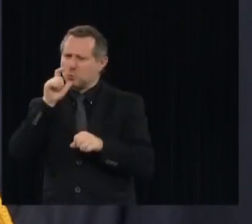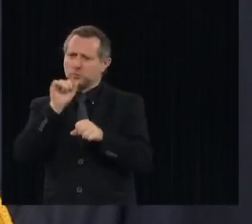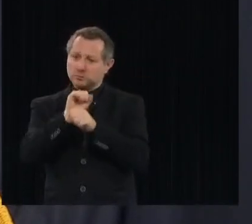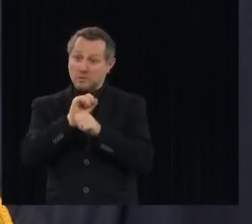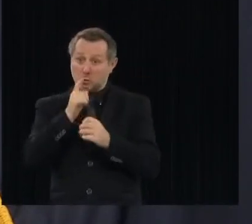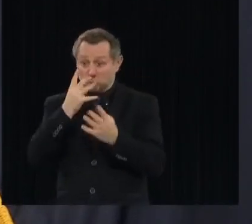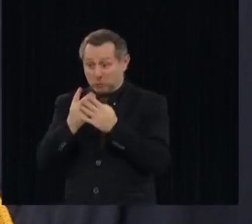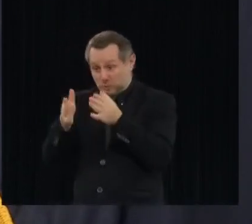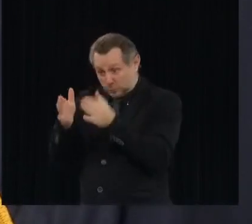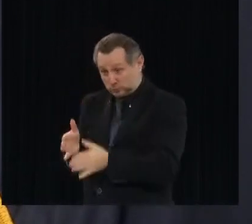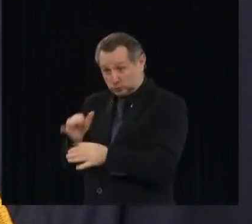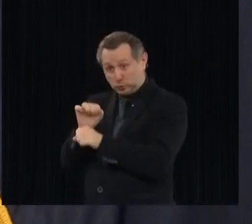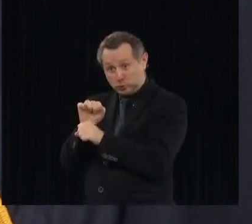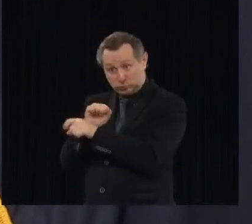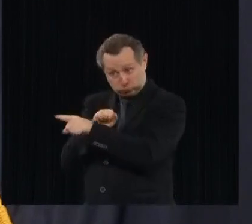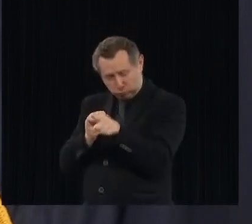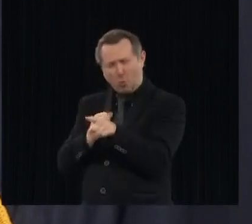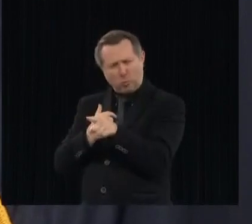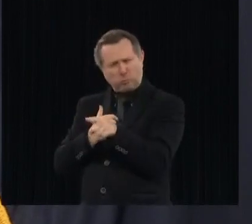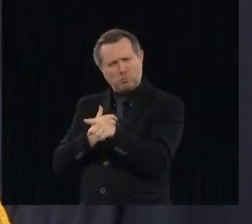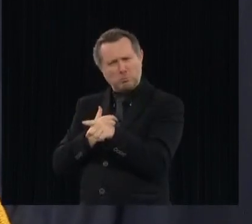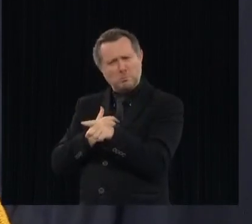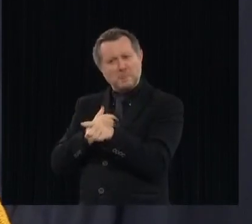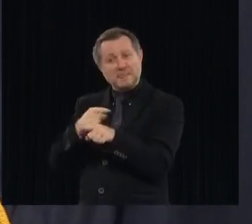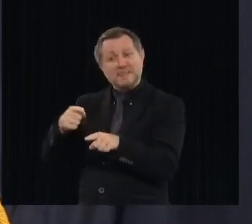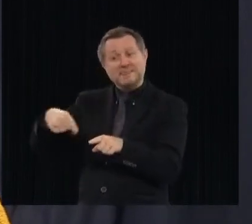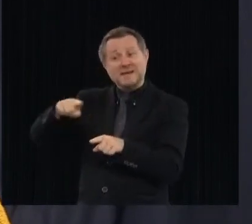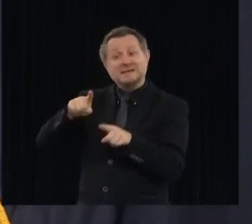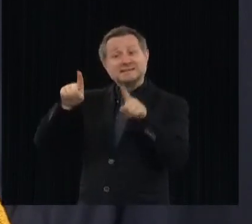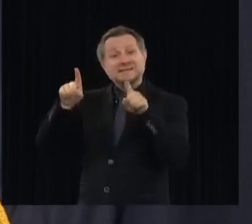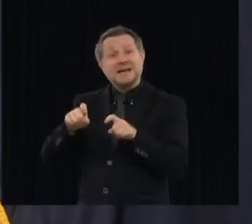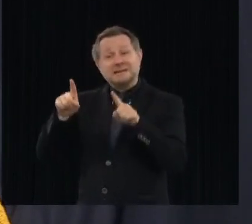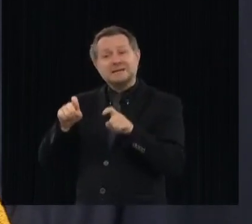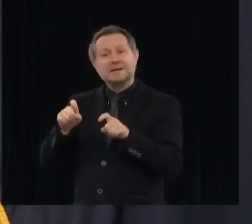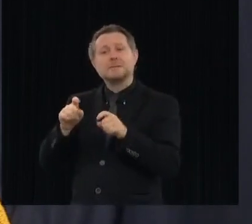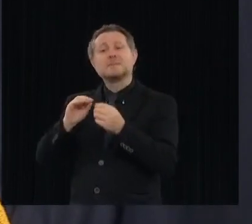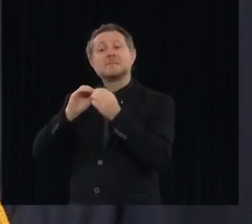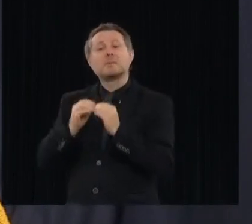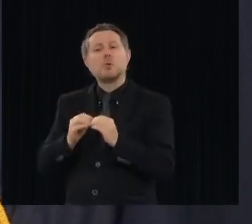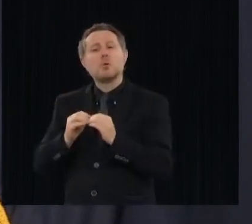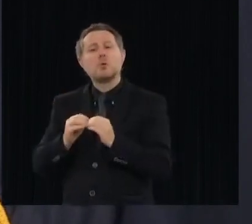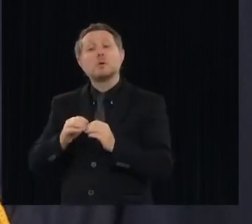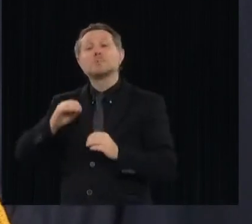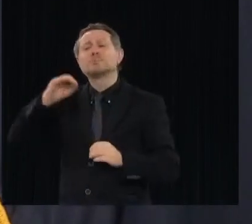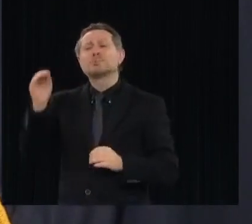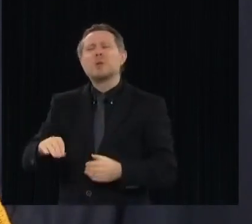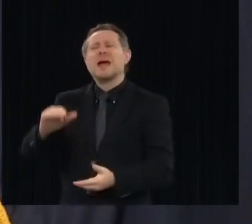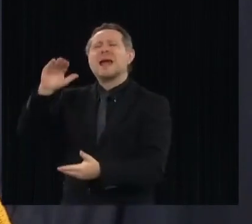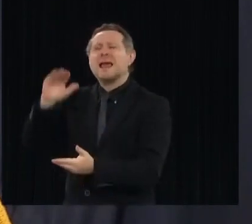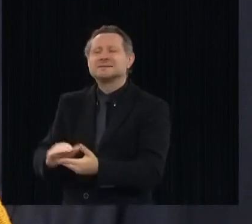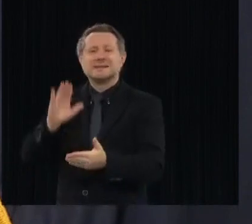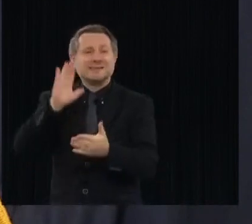CORRECTION OFFICERS, RIGHT, WE TESTED ALL THE ESSENTIAL WORKERS.